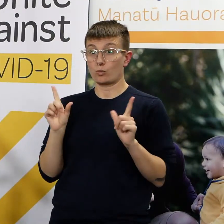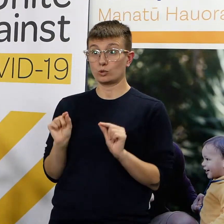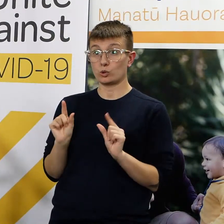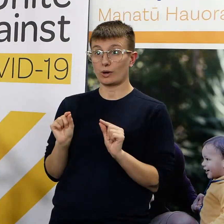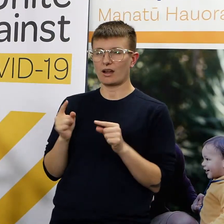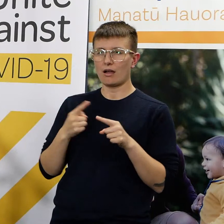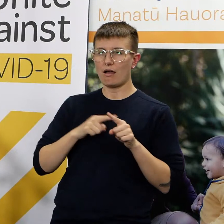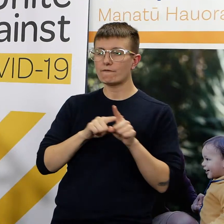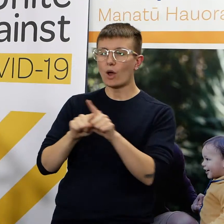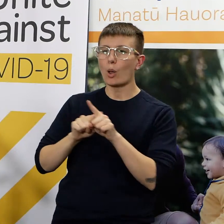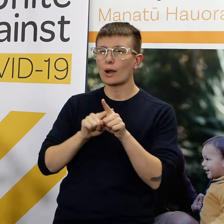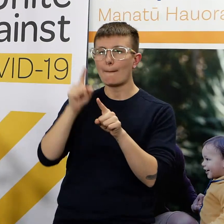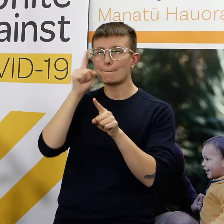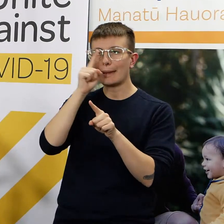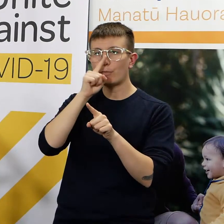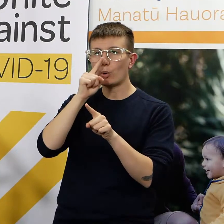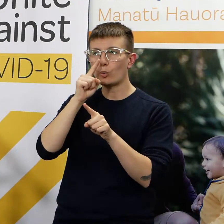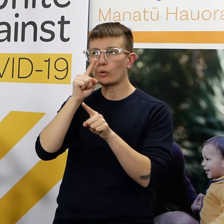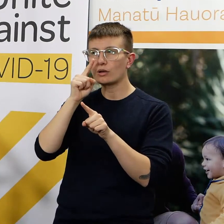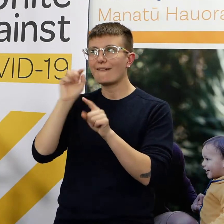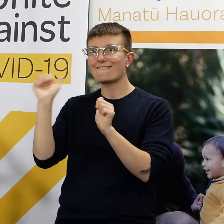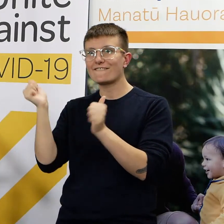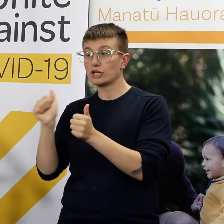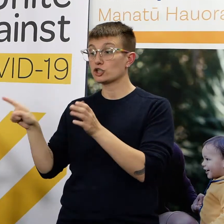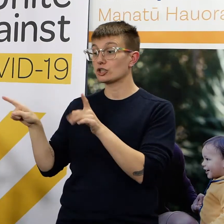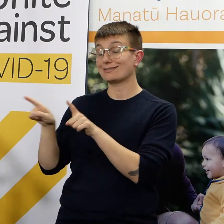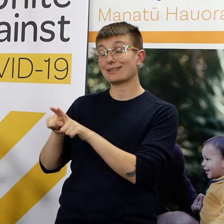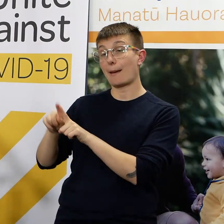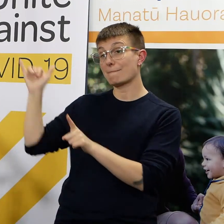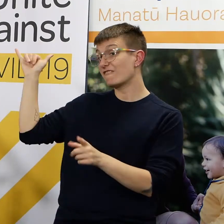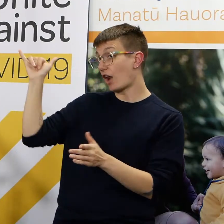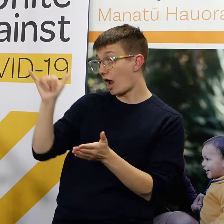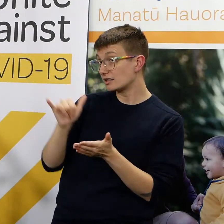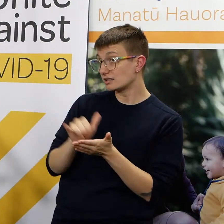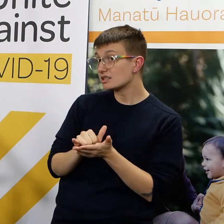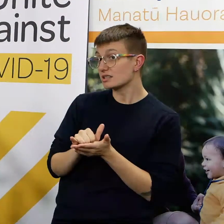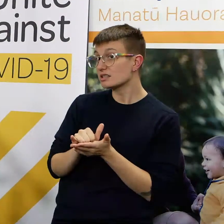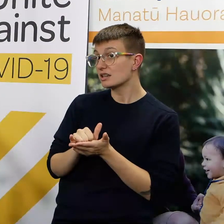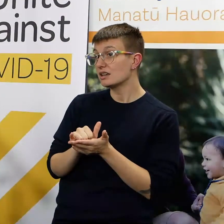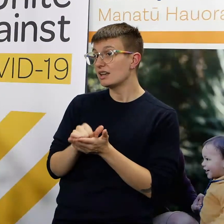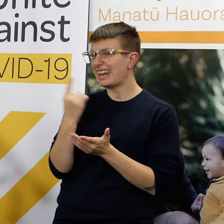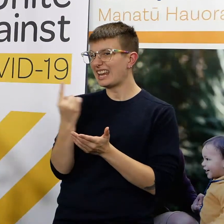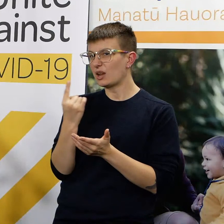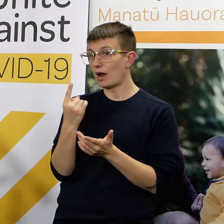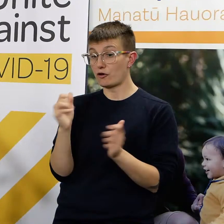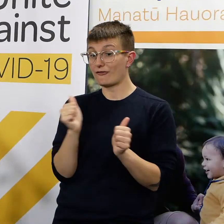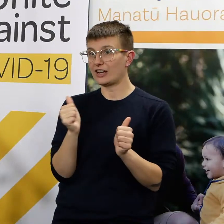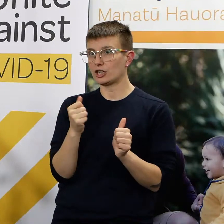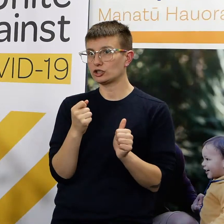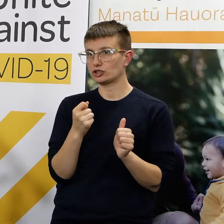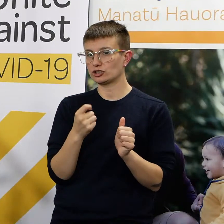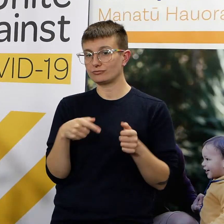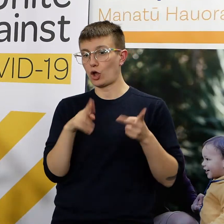may have been granted exemptions, and also have been released from managed isolation already. They are being followed up, and will be tested.